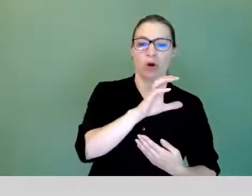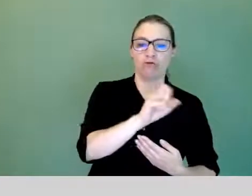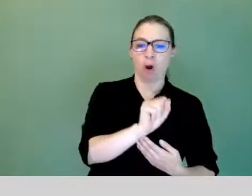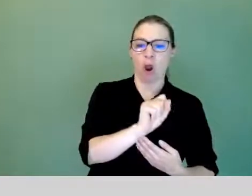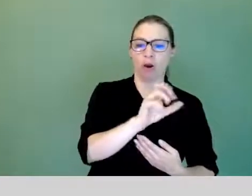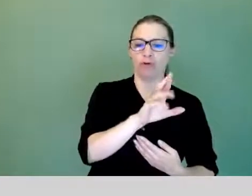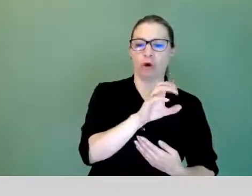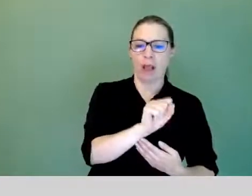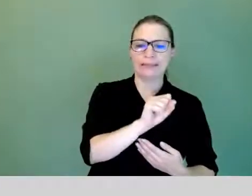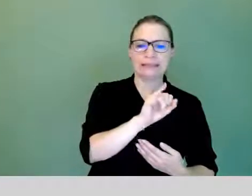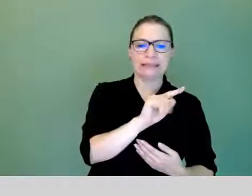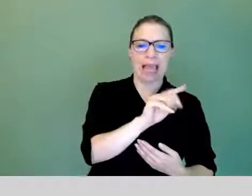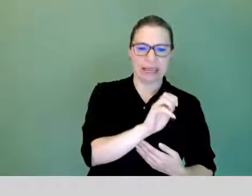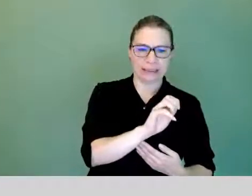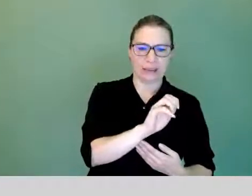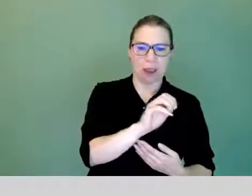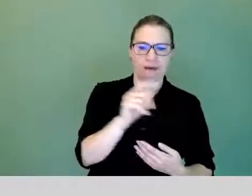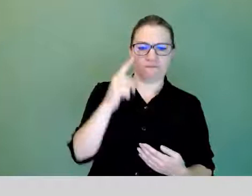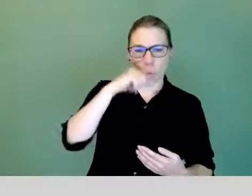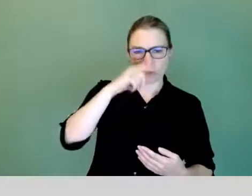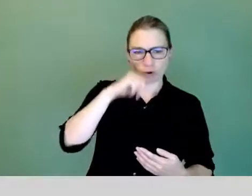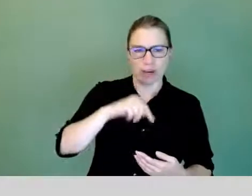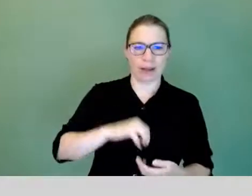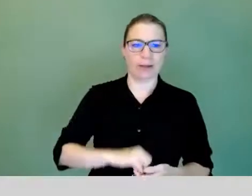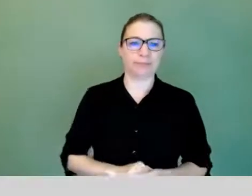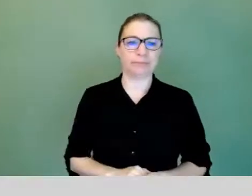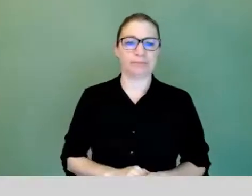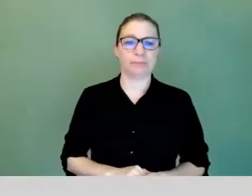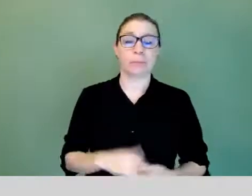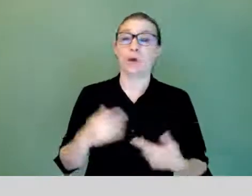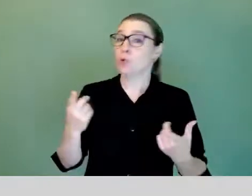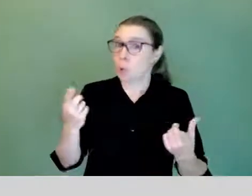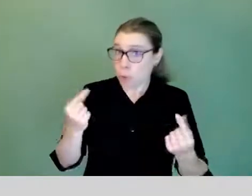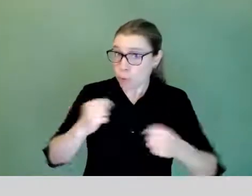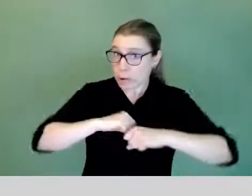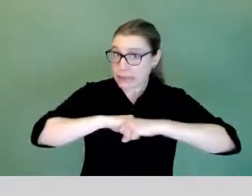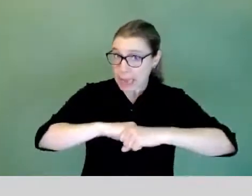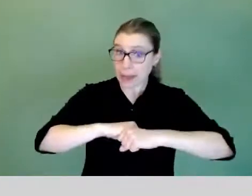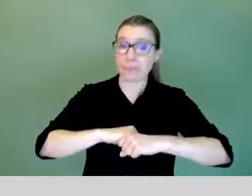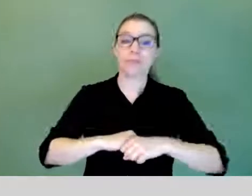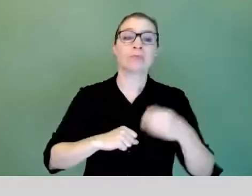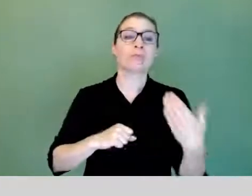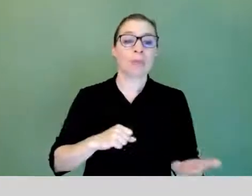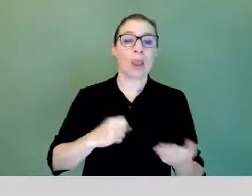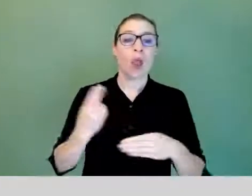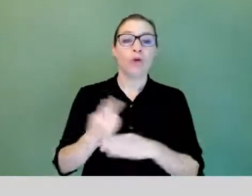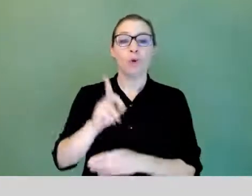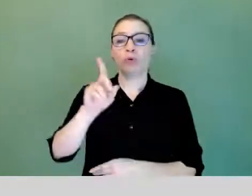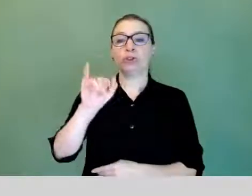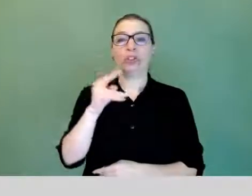the application might employ. The solution is that use Django templates,